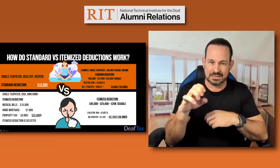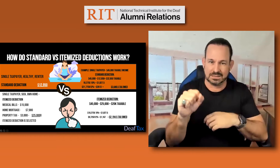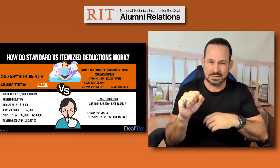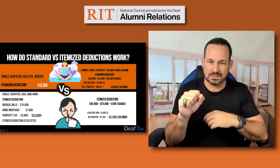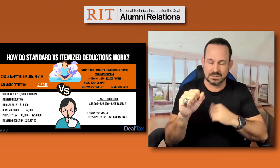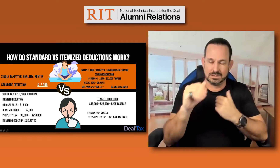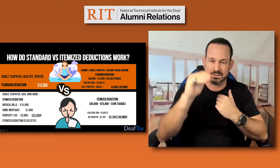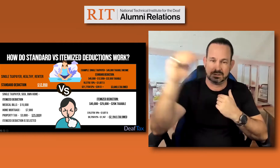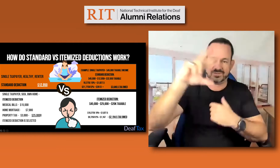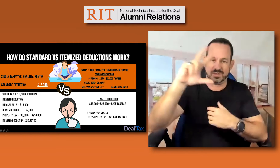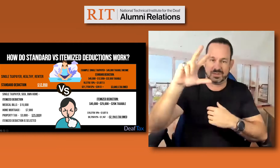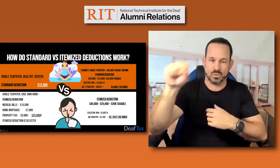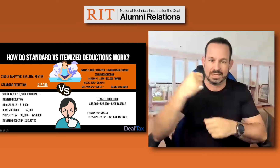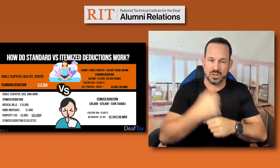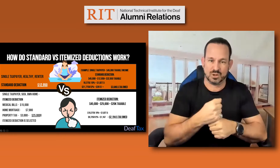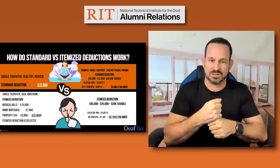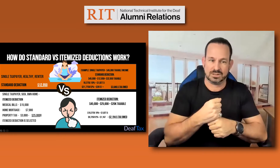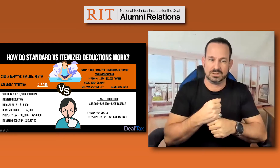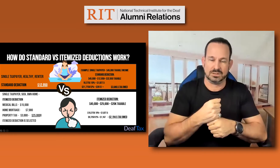even though they have the same income.